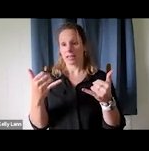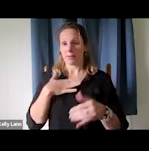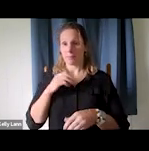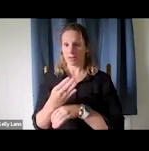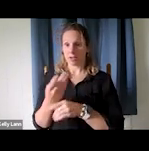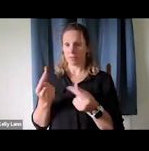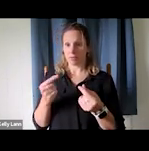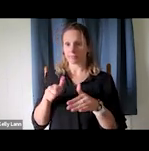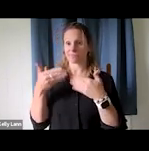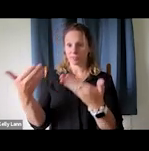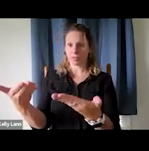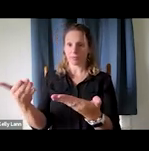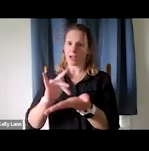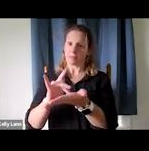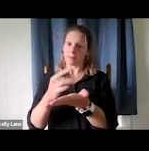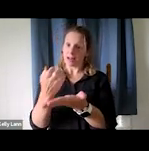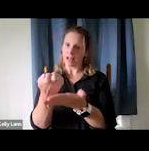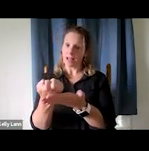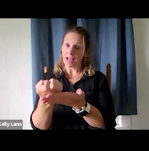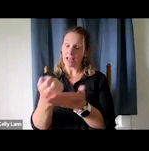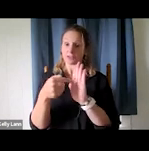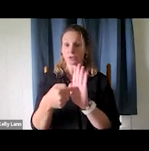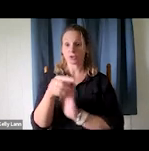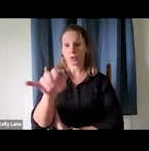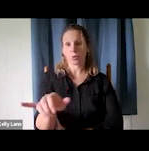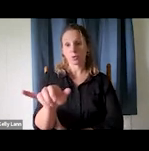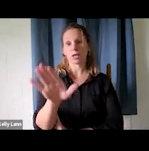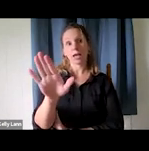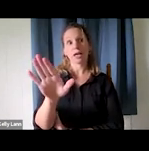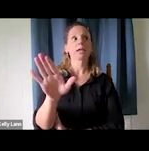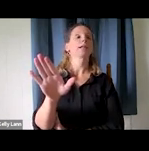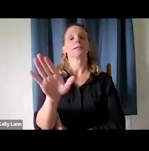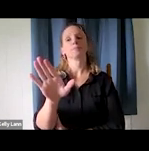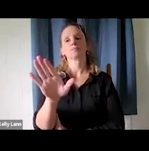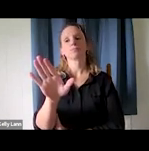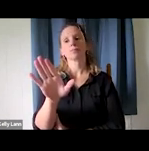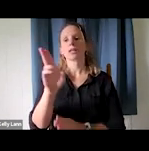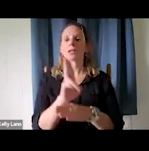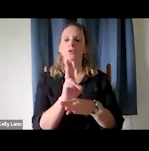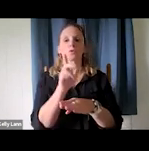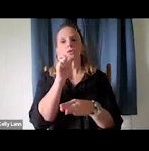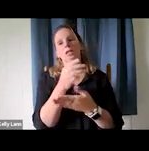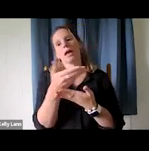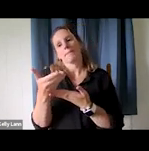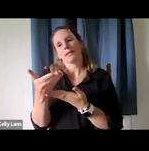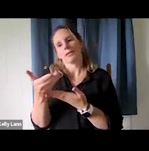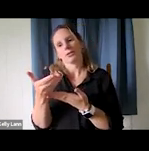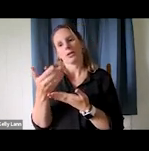I'm providing medical evidence that shows that his substance use is not material to his disability.